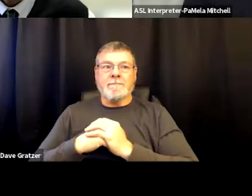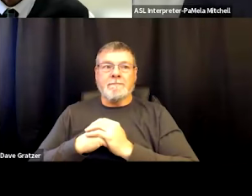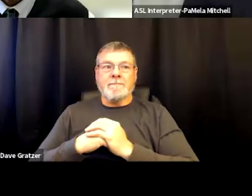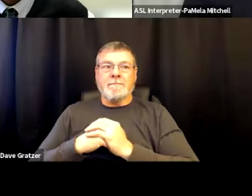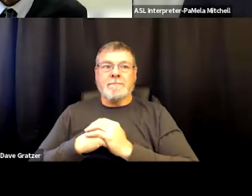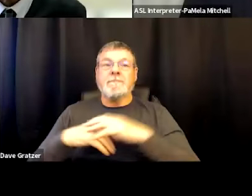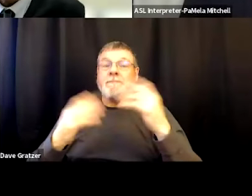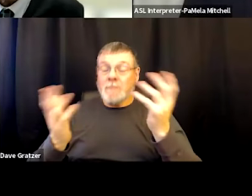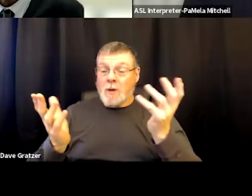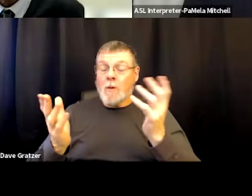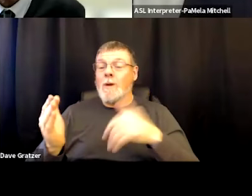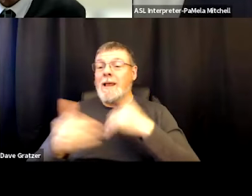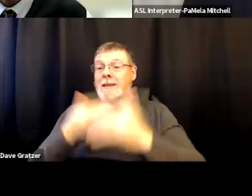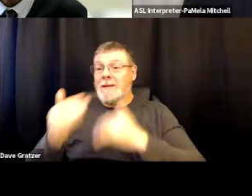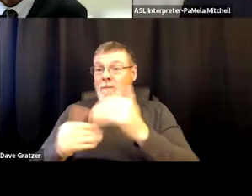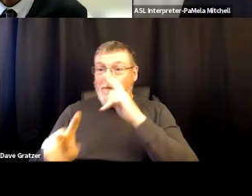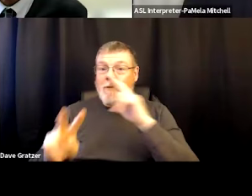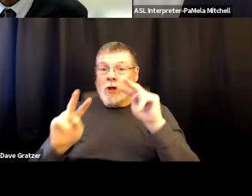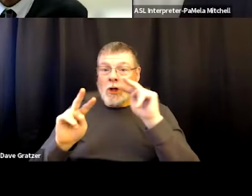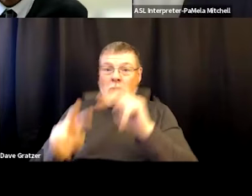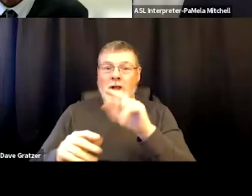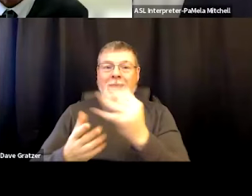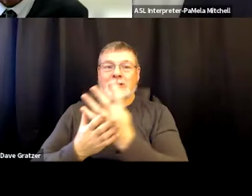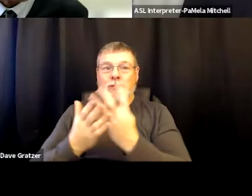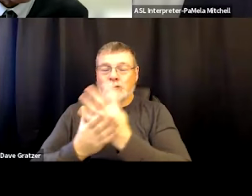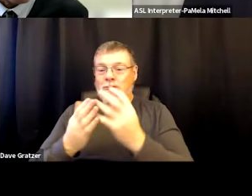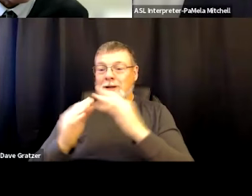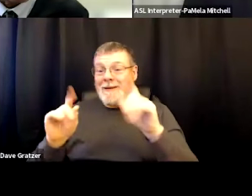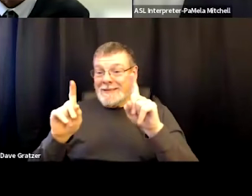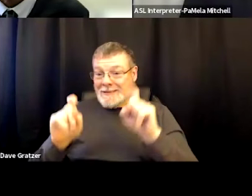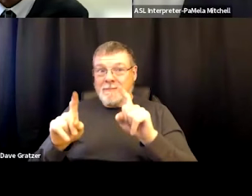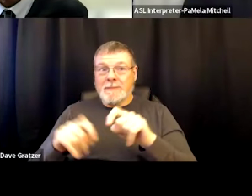So let's move and look at screening and assessment during reentry process.